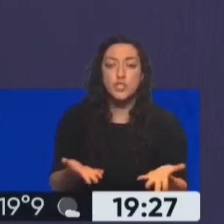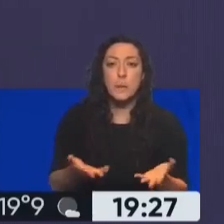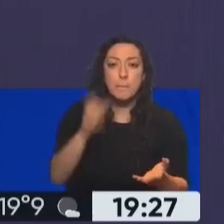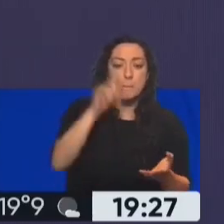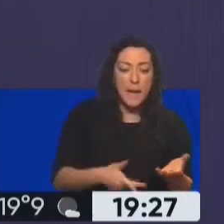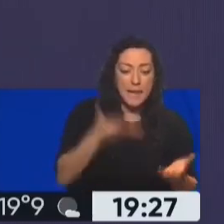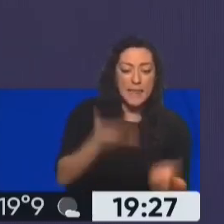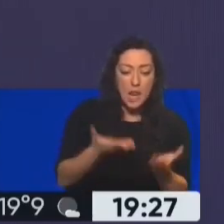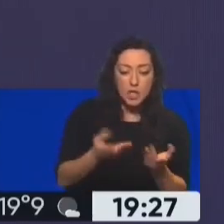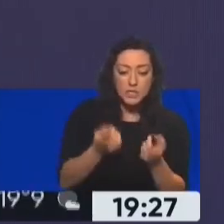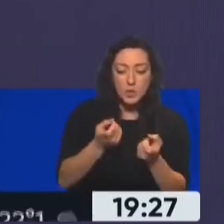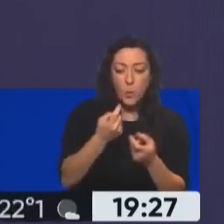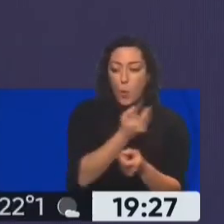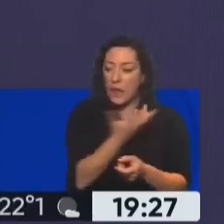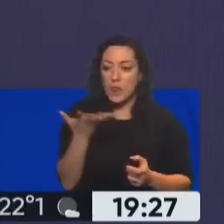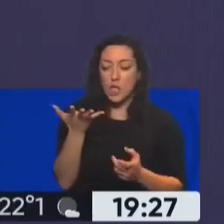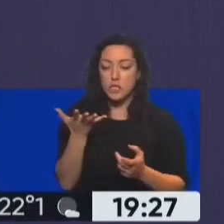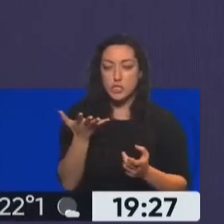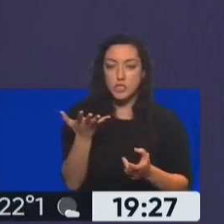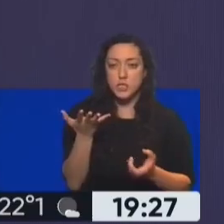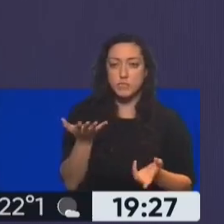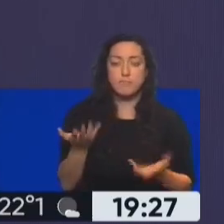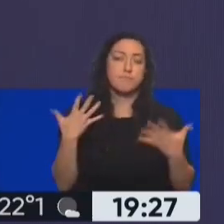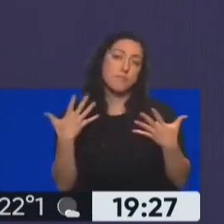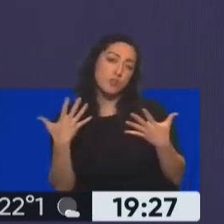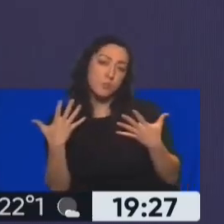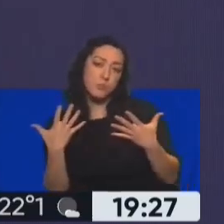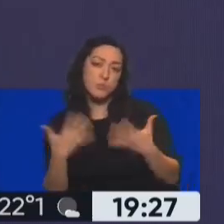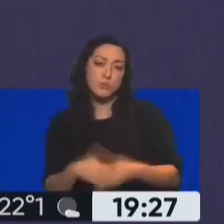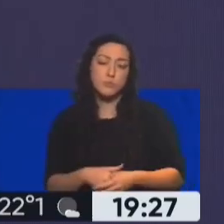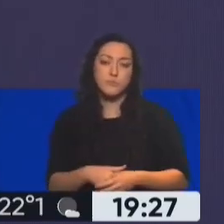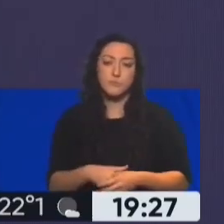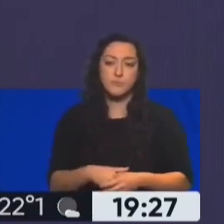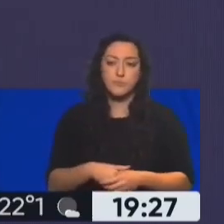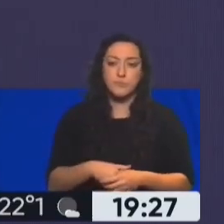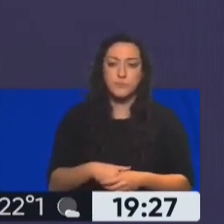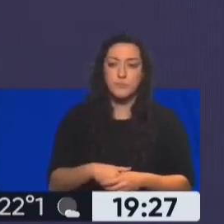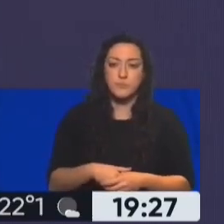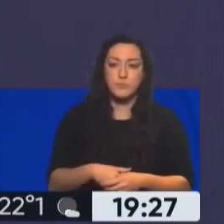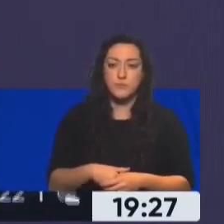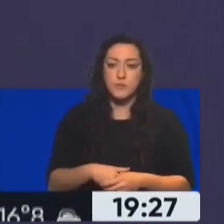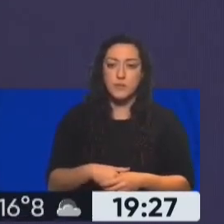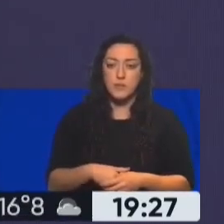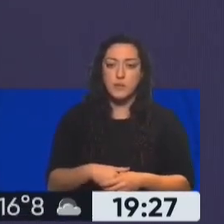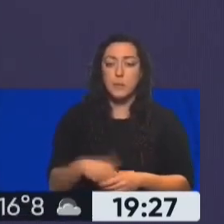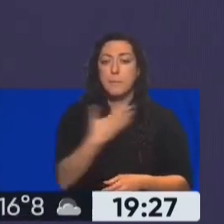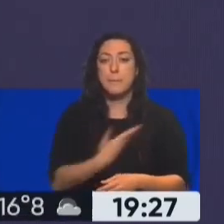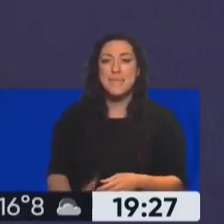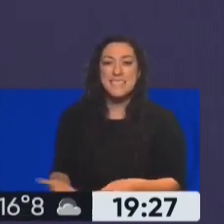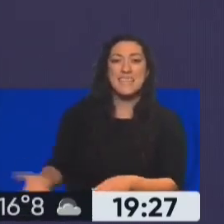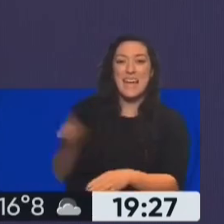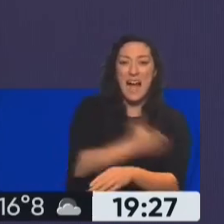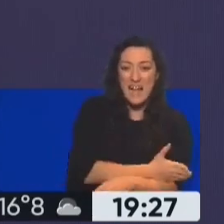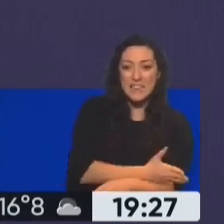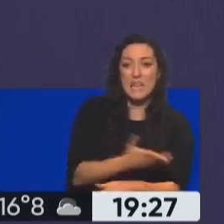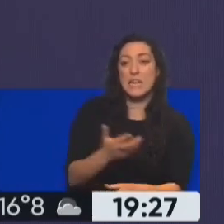I mean, obviously, those who tried to be president said, well, a few kilos are kundi.